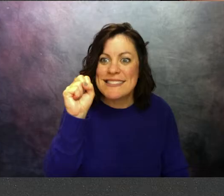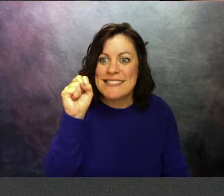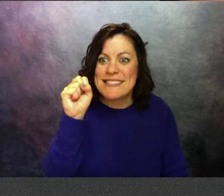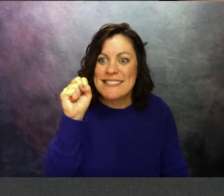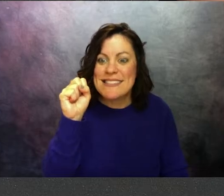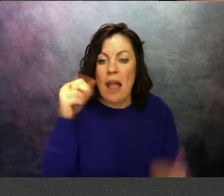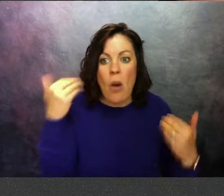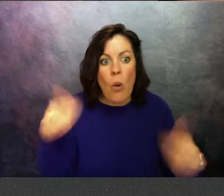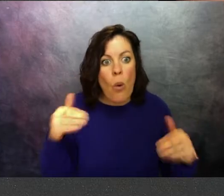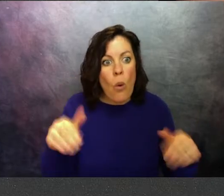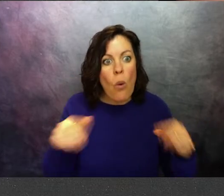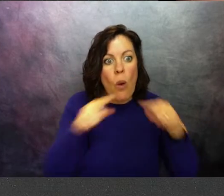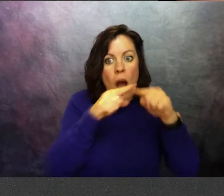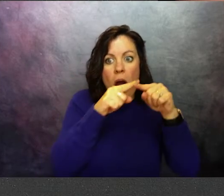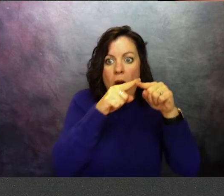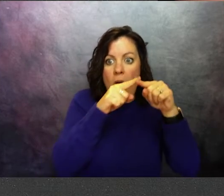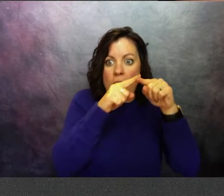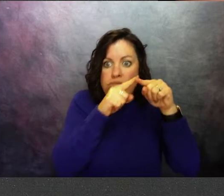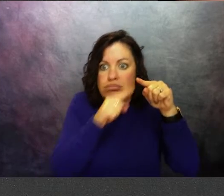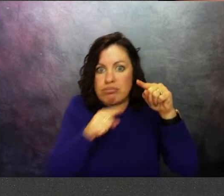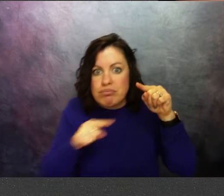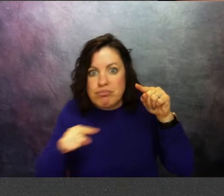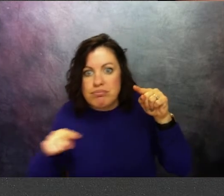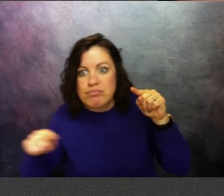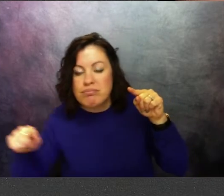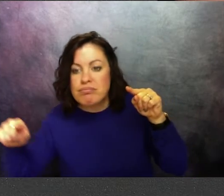If we wanted to get all the way back where we started,